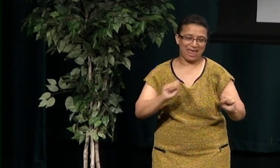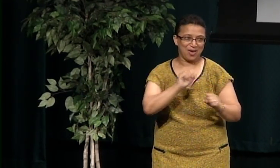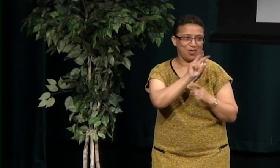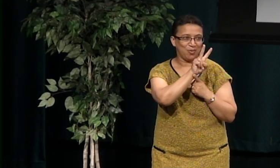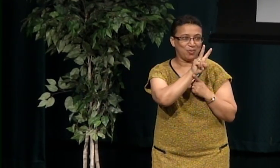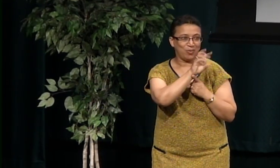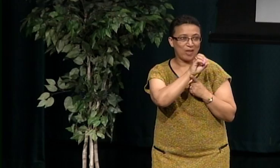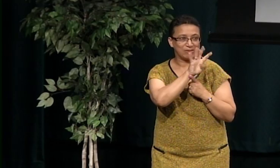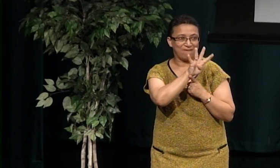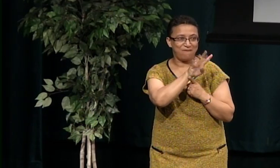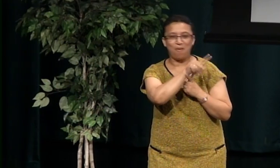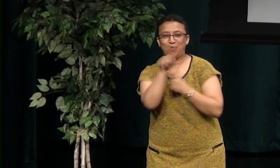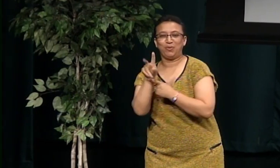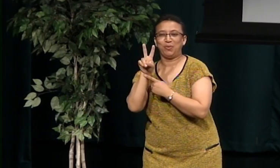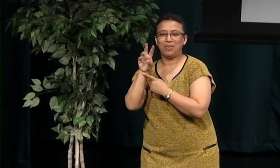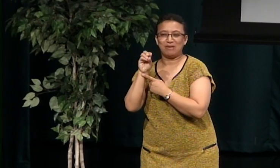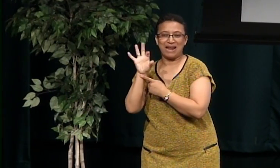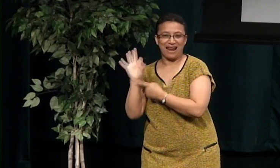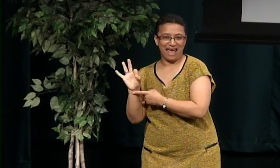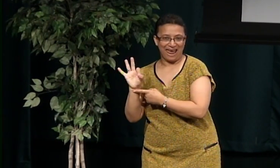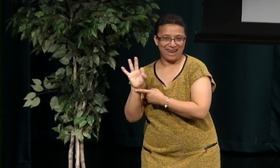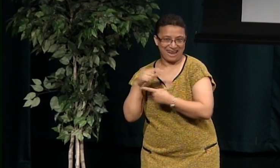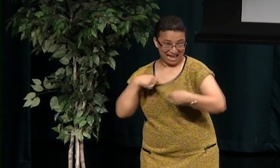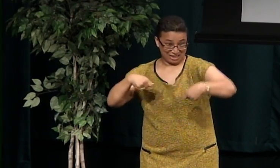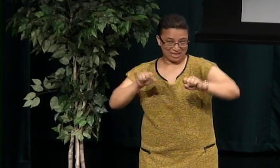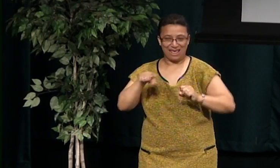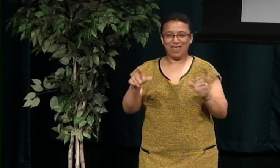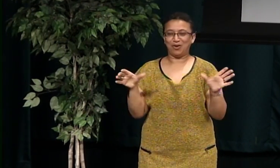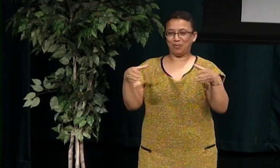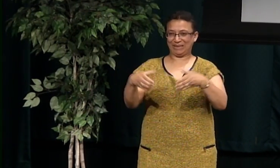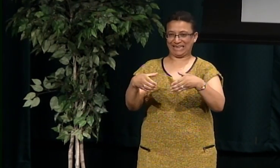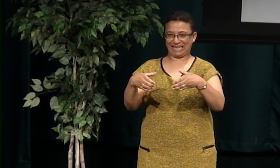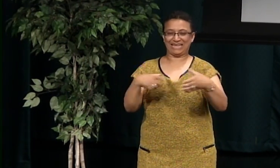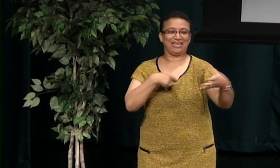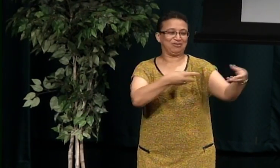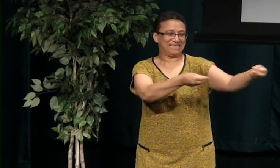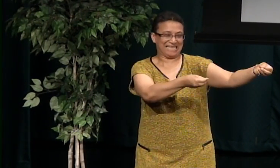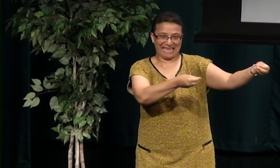I was the chair of that in 2004-2009.